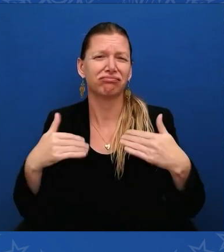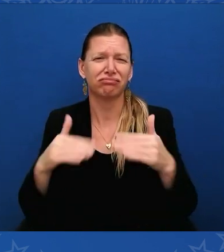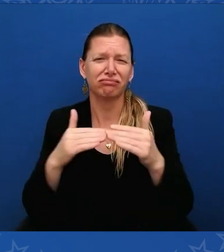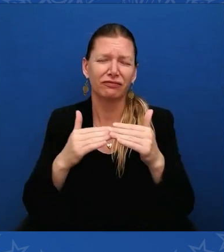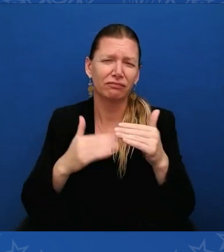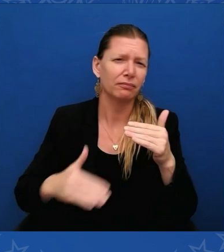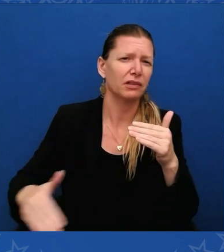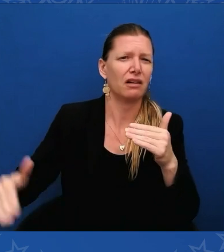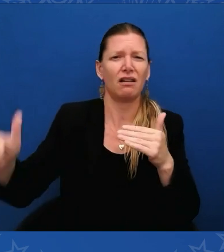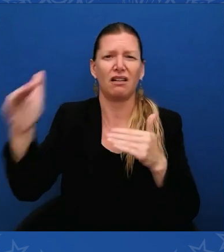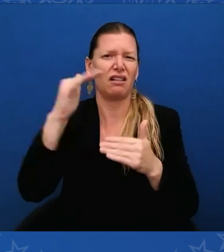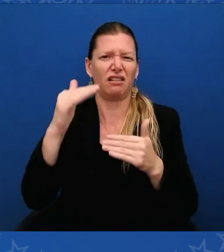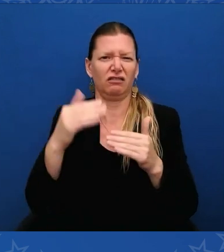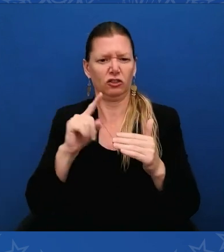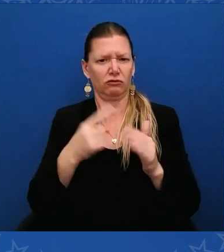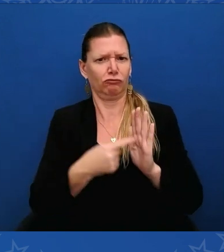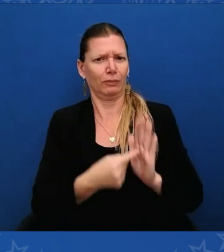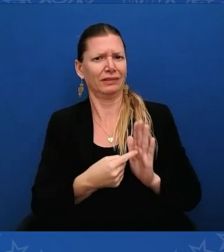He signed an executive action